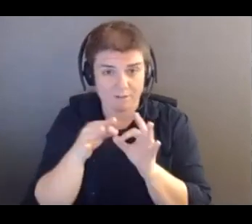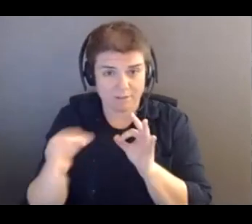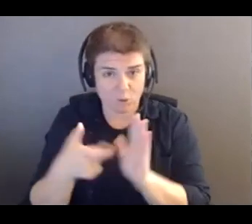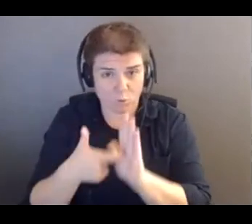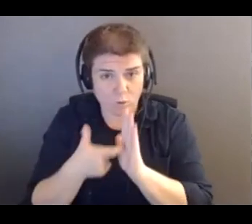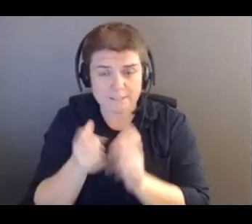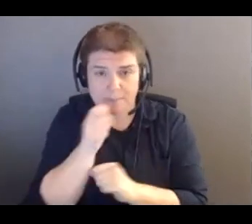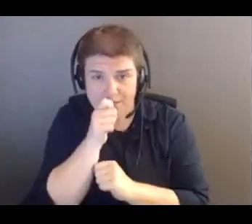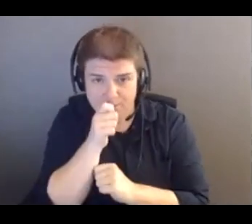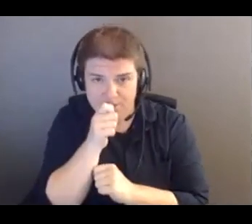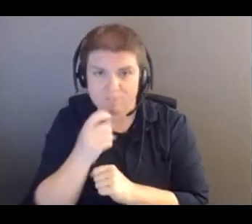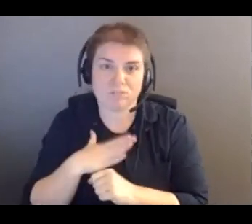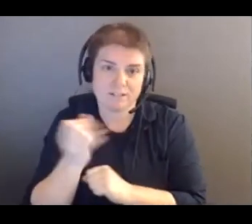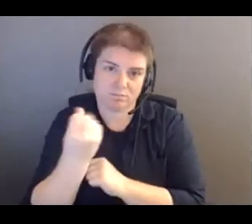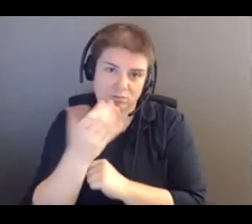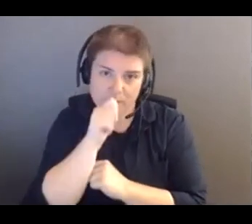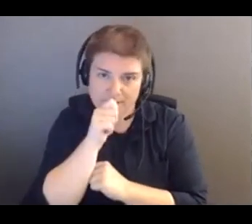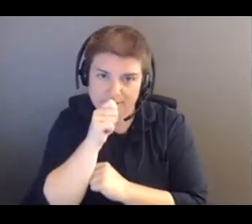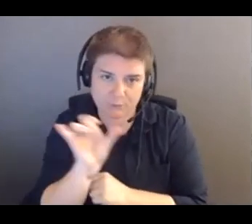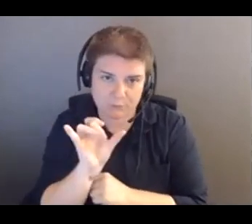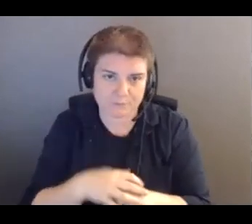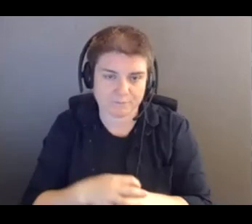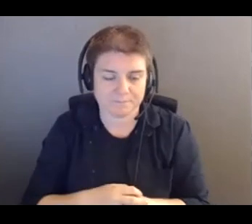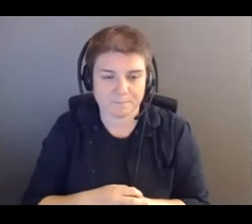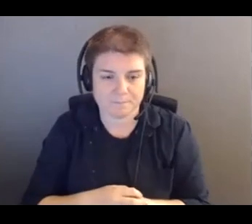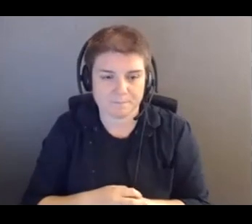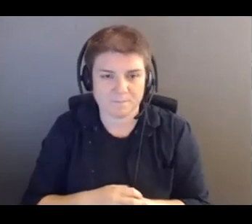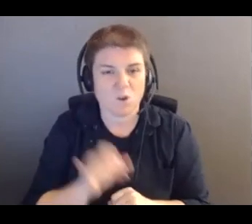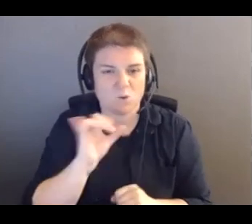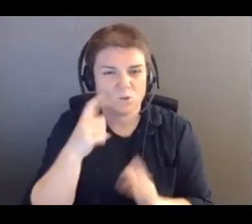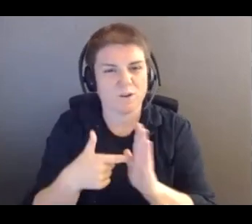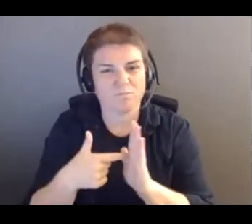please provide that as well. We also recommend including a brief description of what you